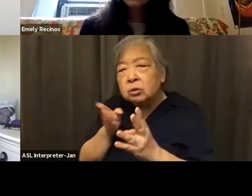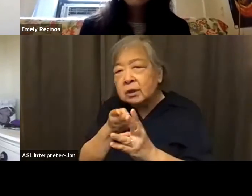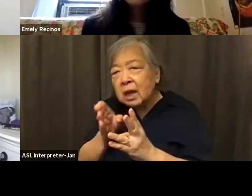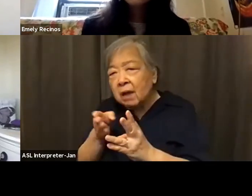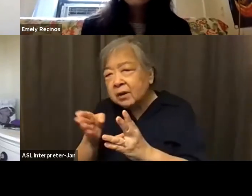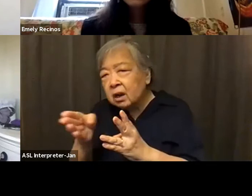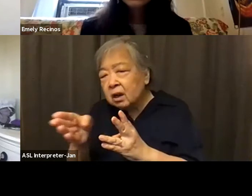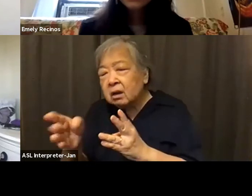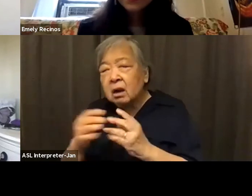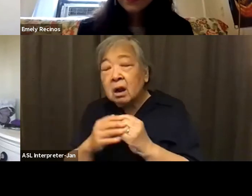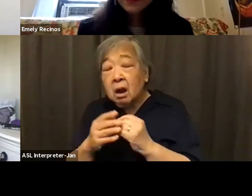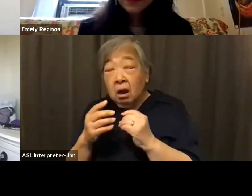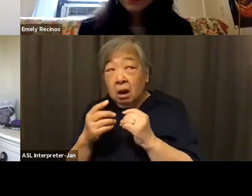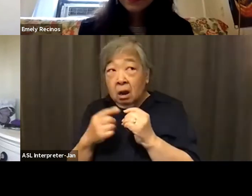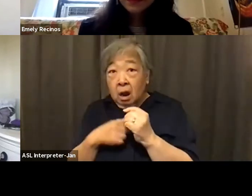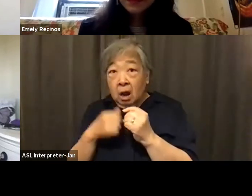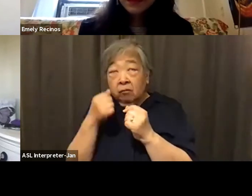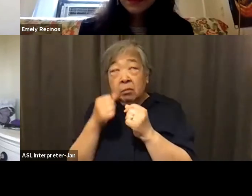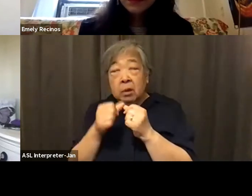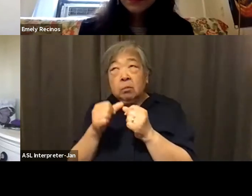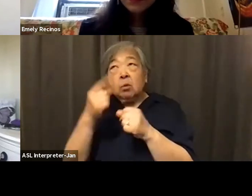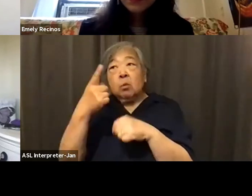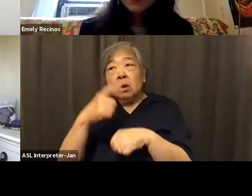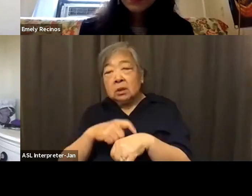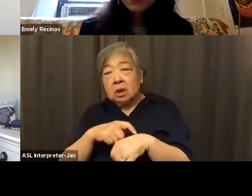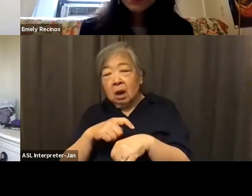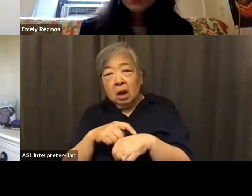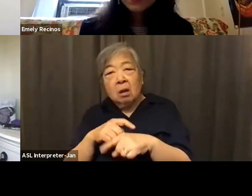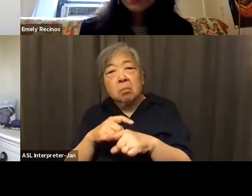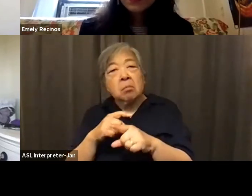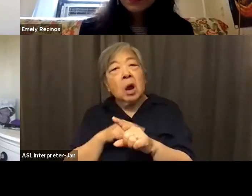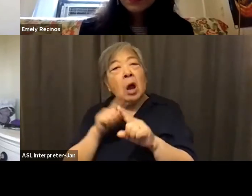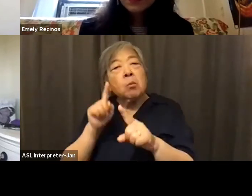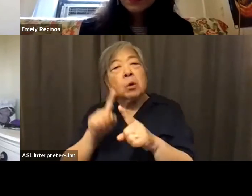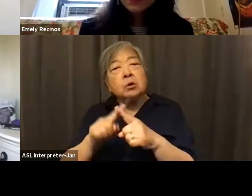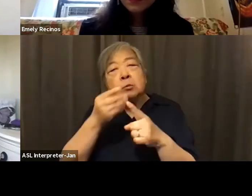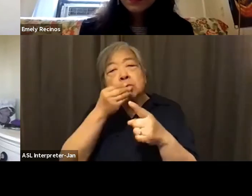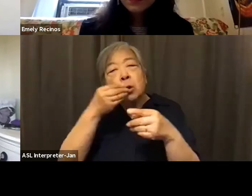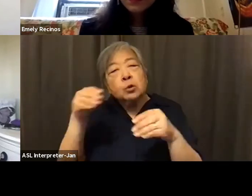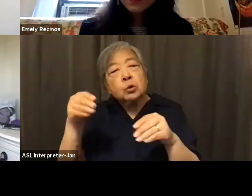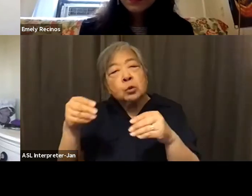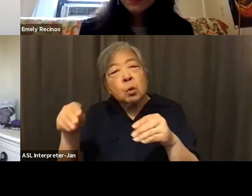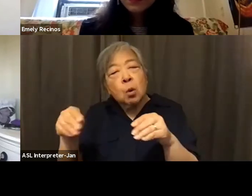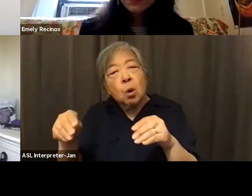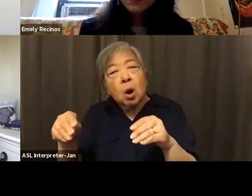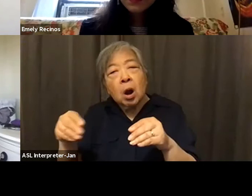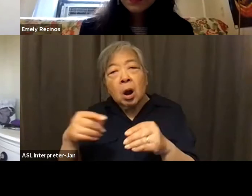I remember an experience where I was at a supermarket once and I was standing on line